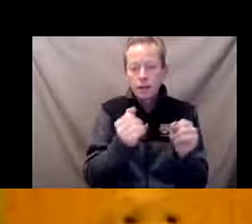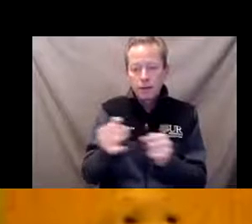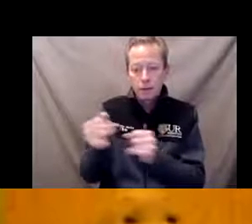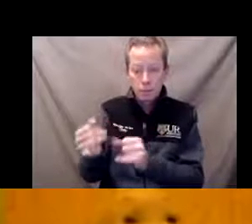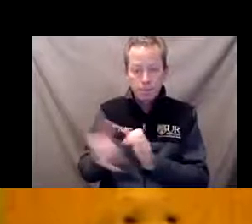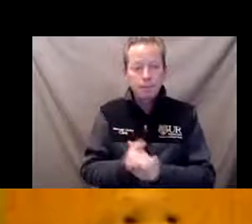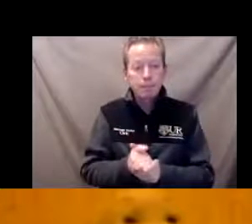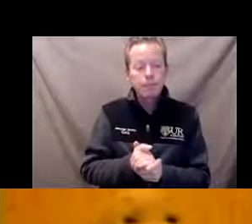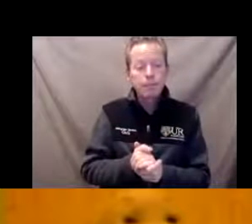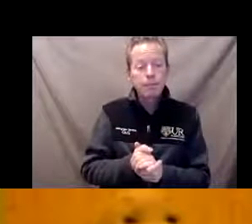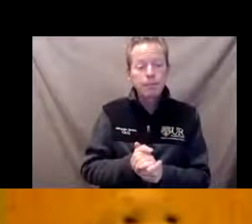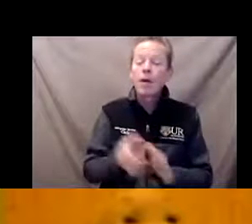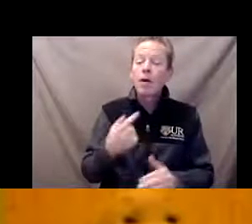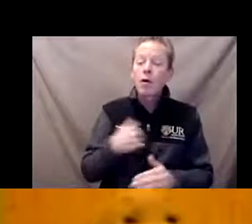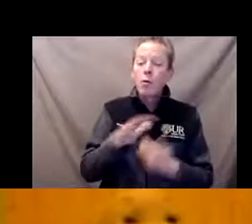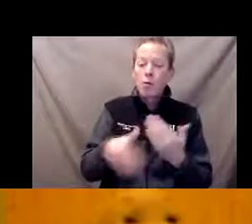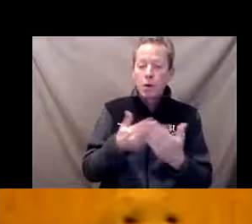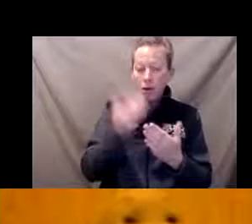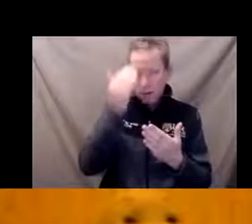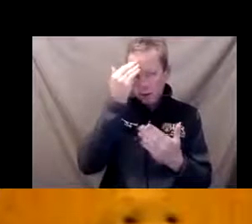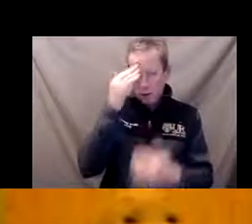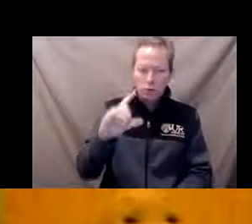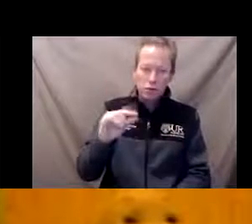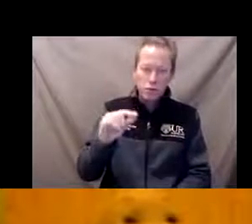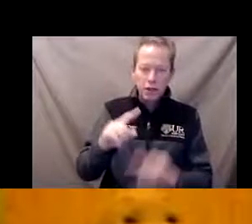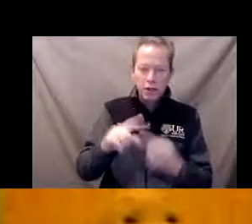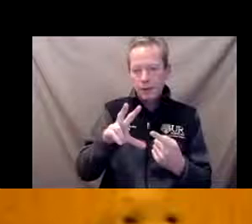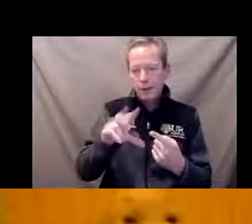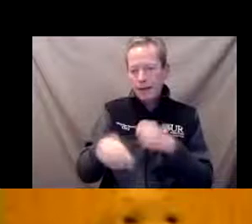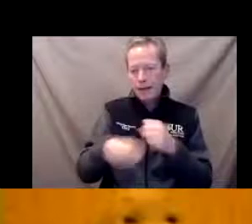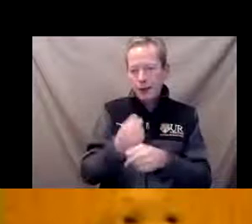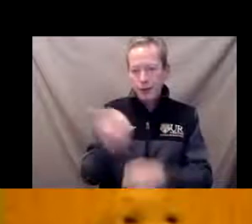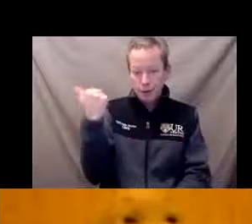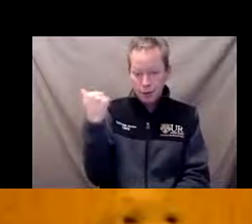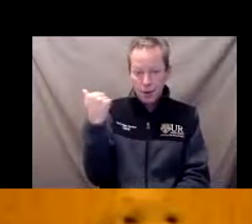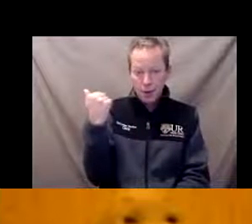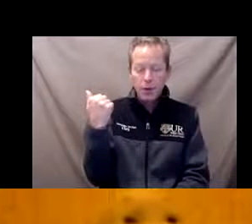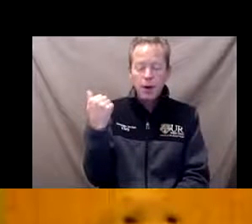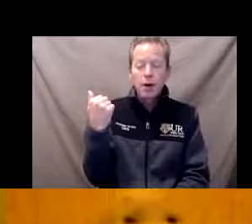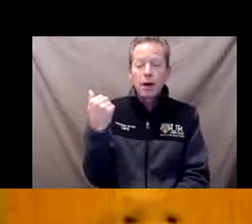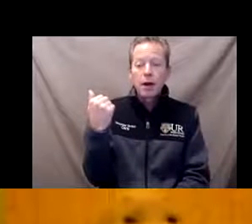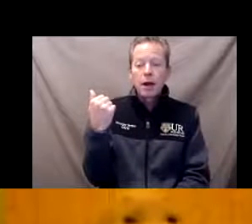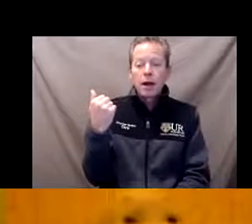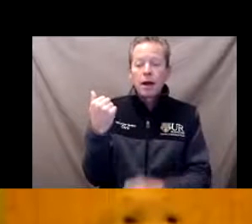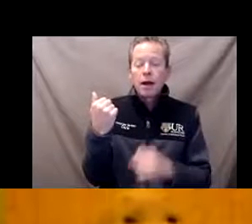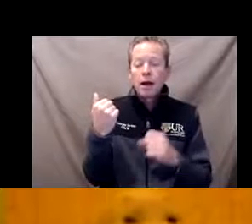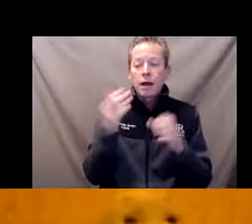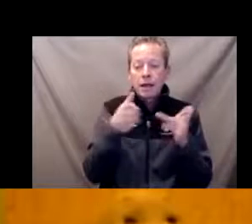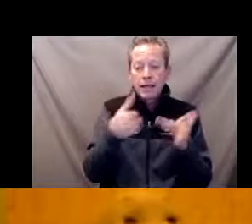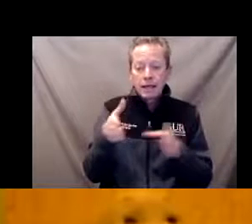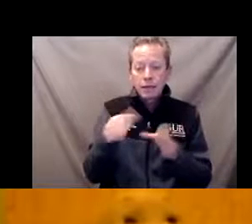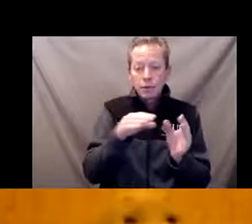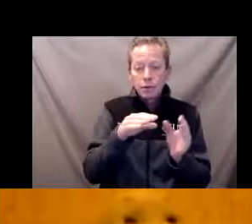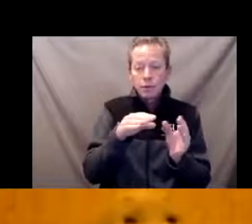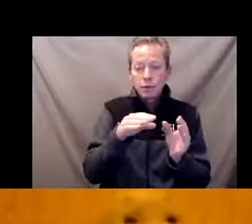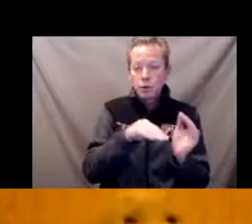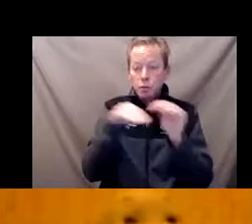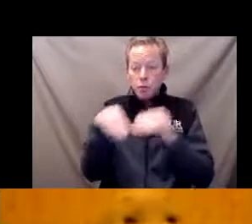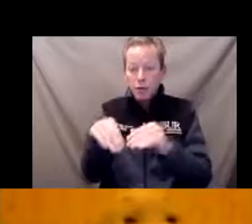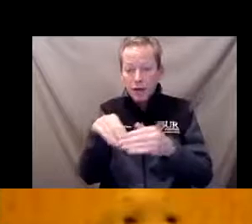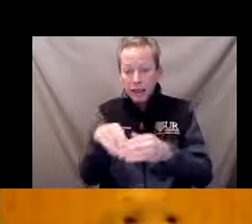So we all know 20 to 30 years ago individuals were moved into their community and with that,